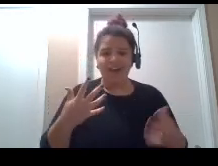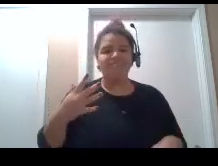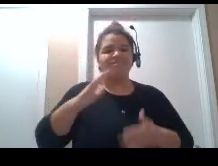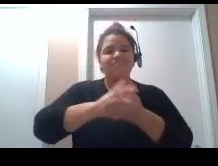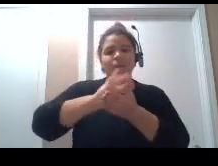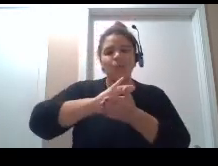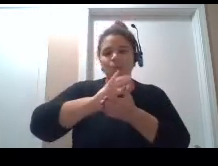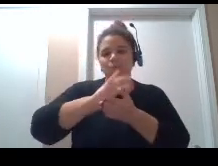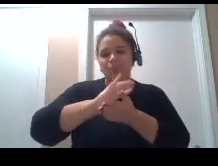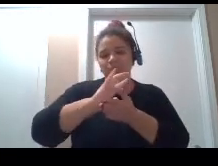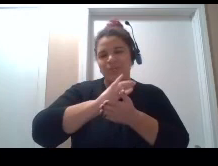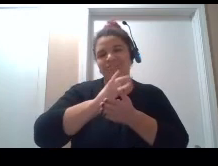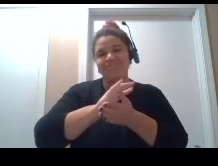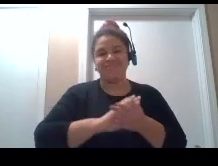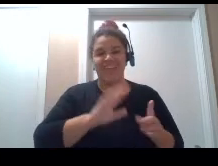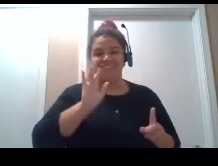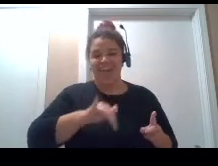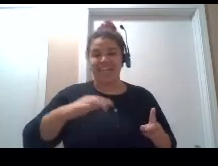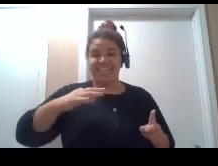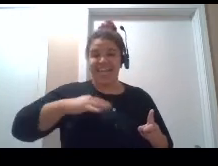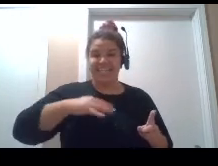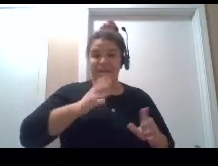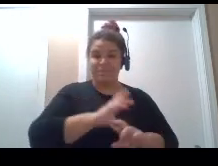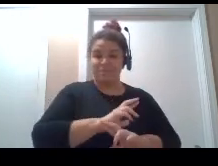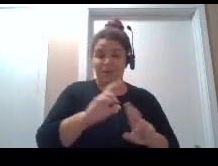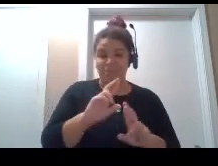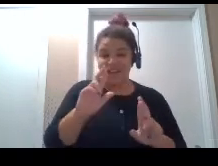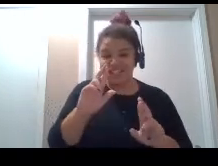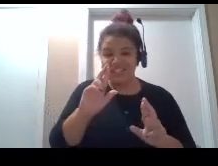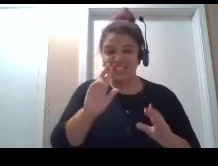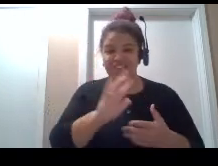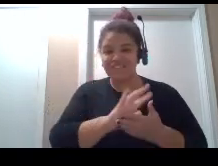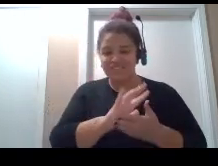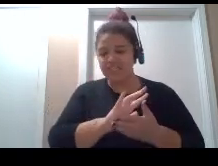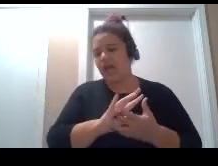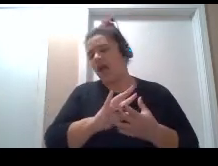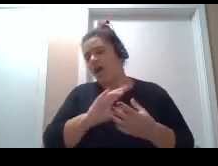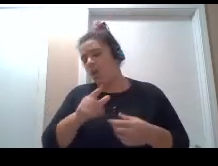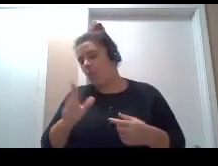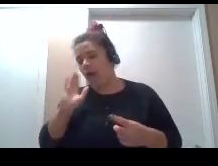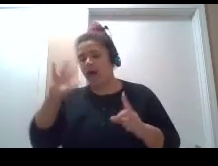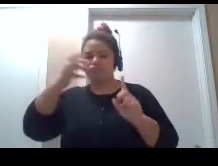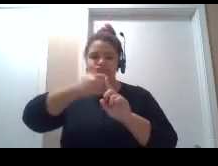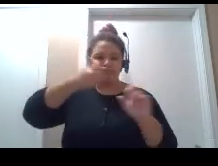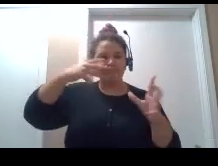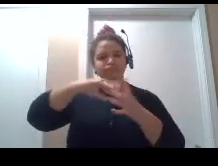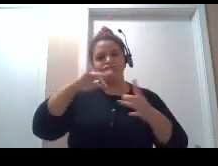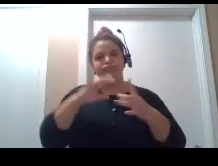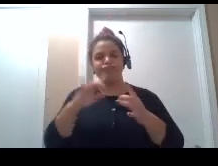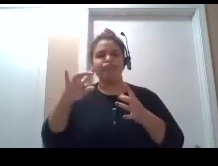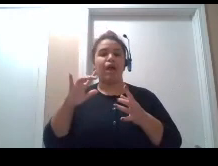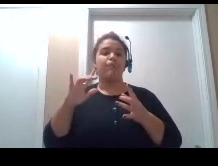Video. The Candidate Preparation Video provides an overview of the Virtual Hiring Event. It also